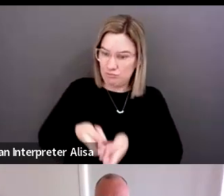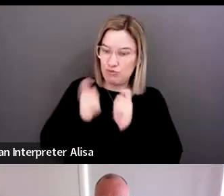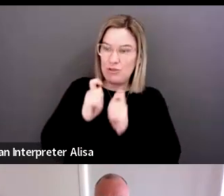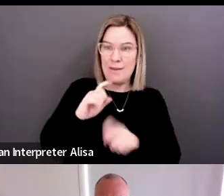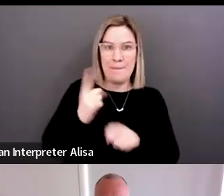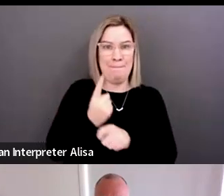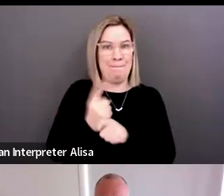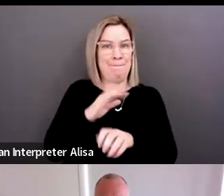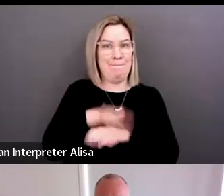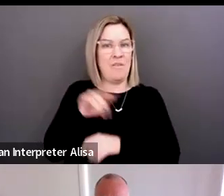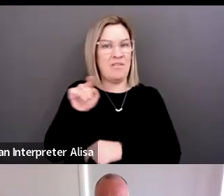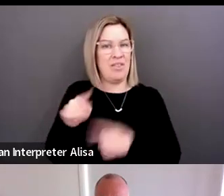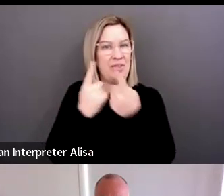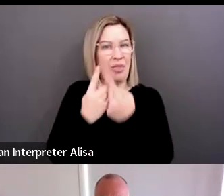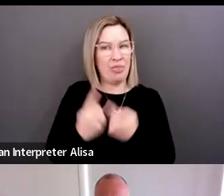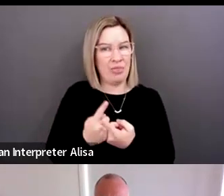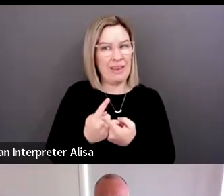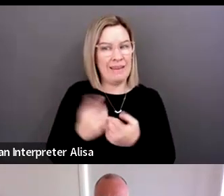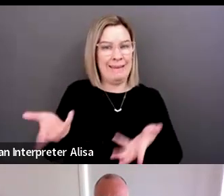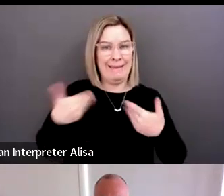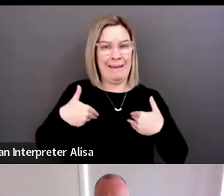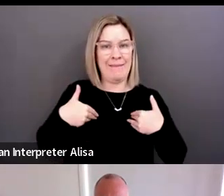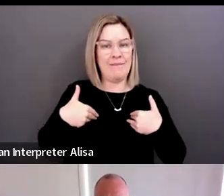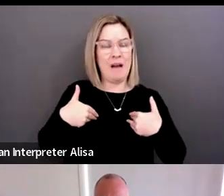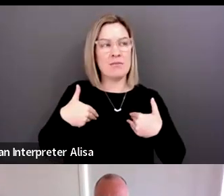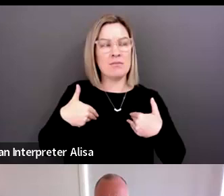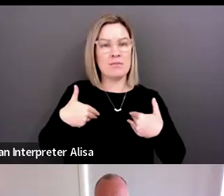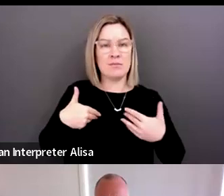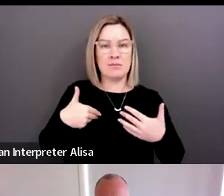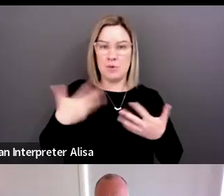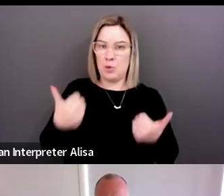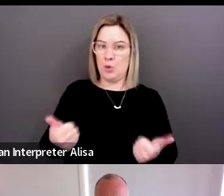you can do the harder step, saying no to things, reversing things, rejecting